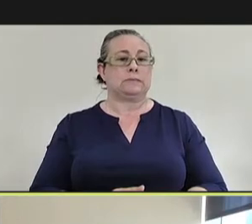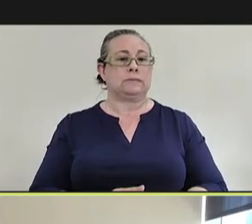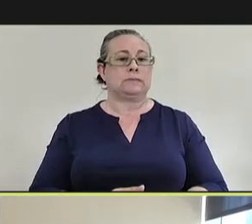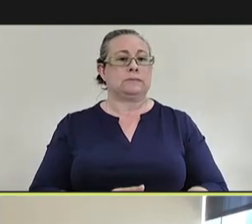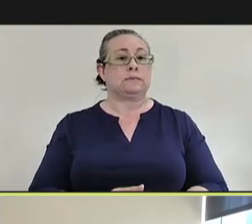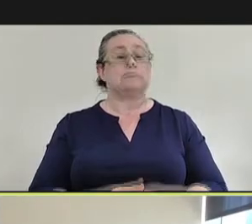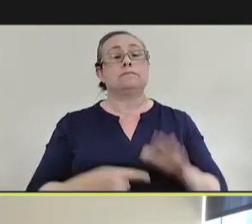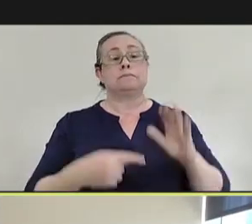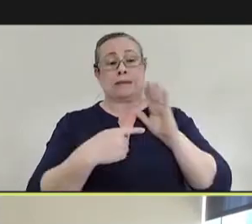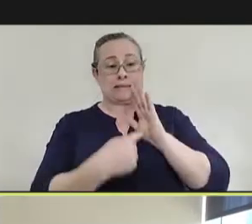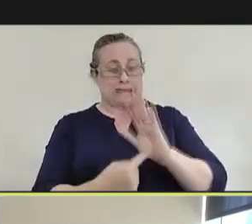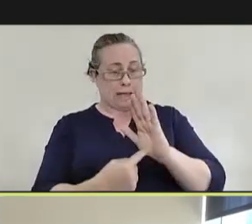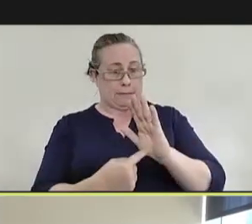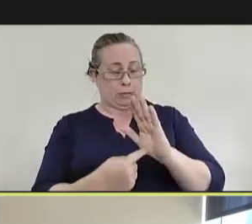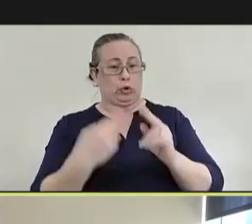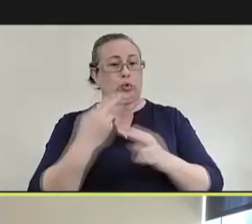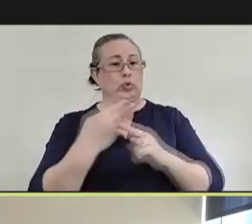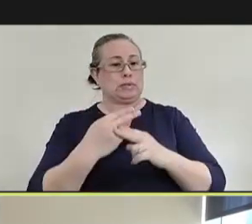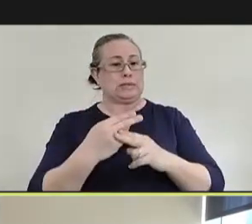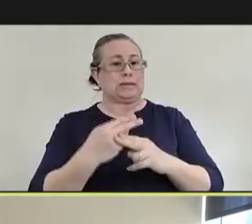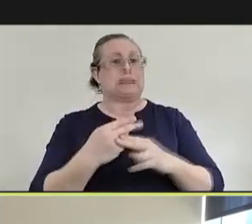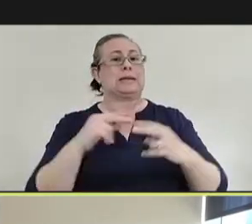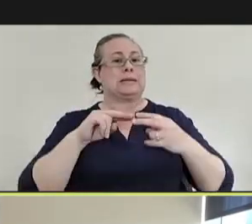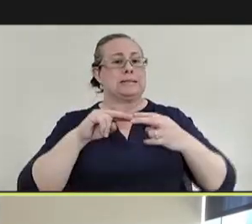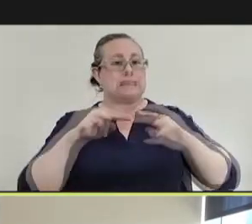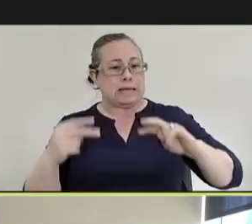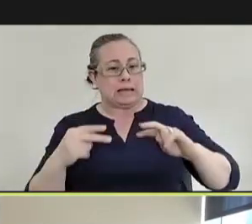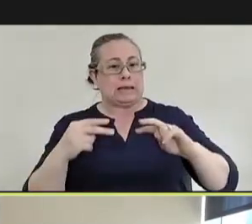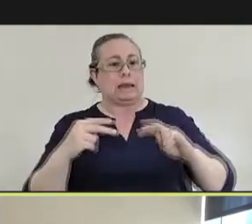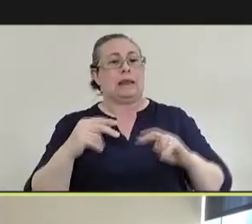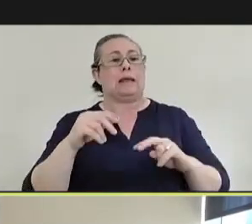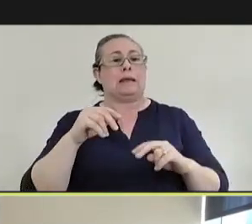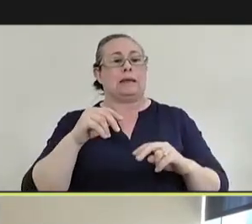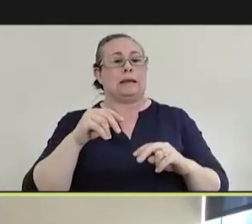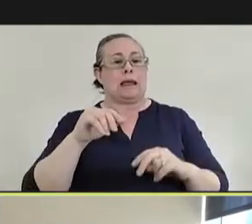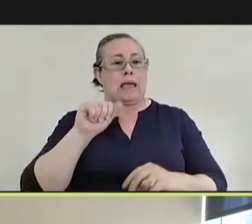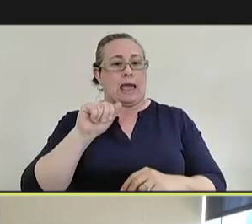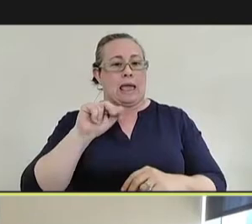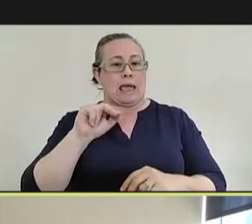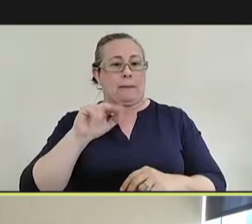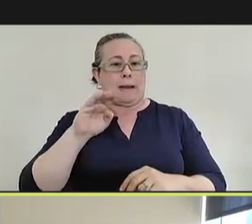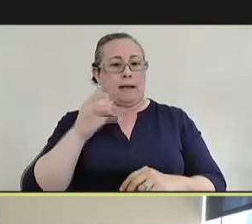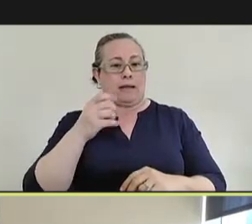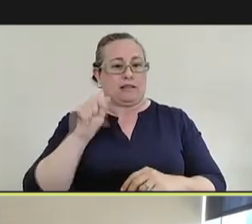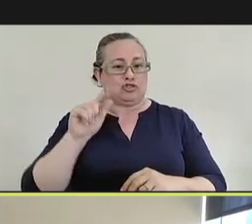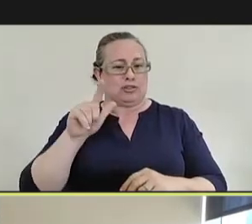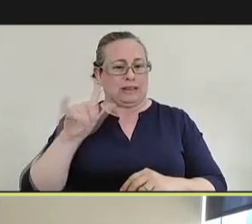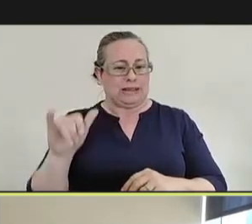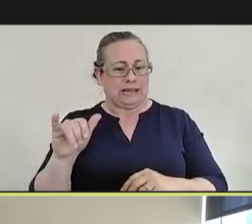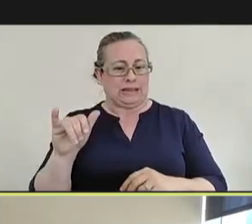example of using sequence and phylogeny. This is an example, a subset of paramyxoviruses.